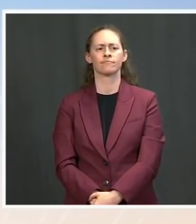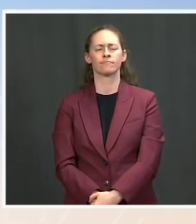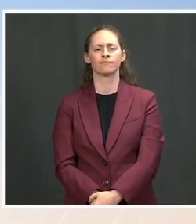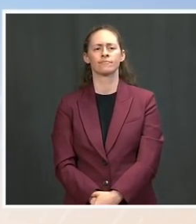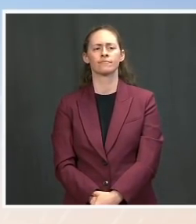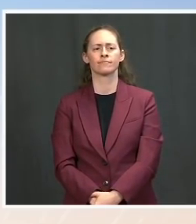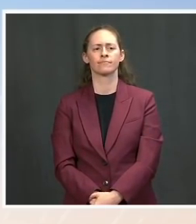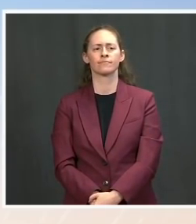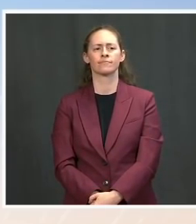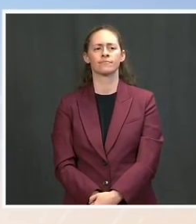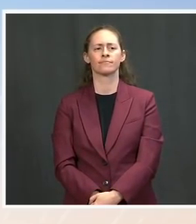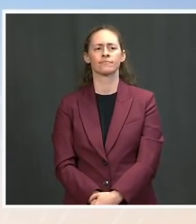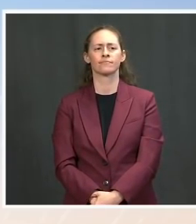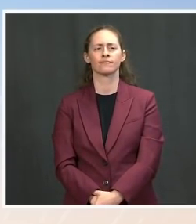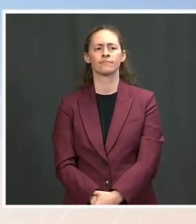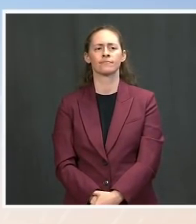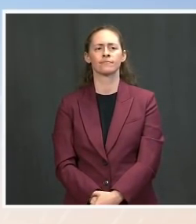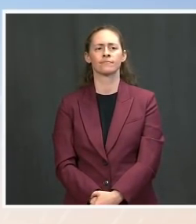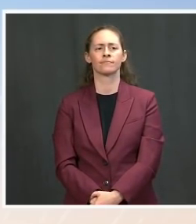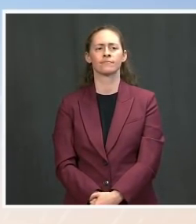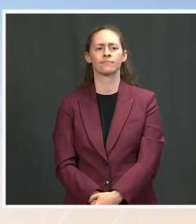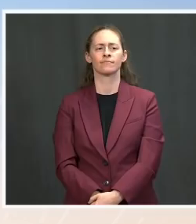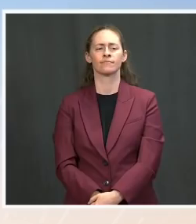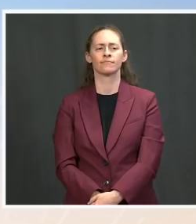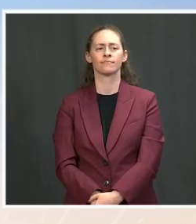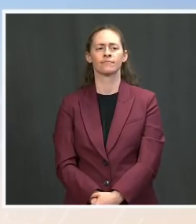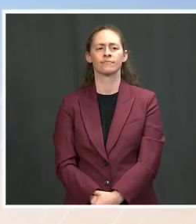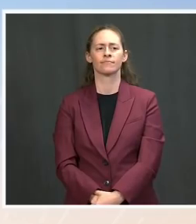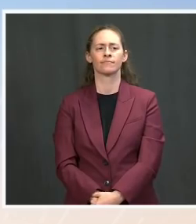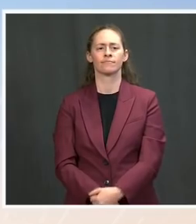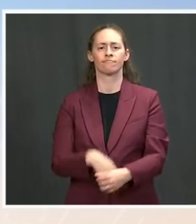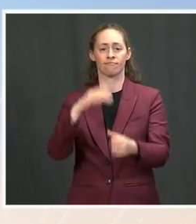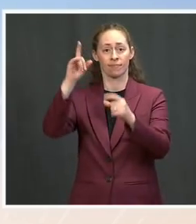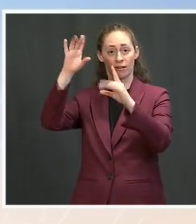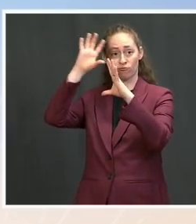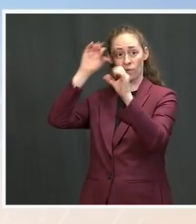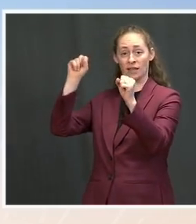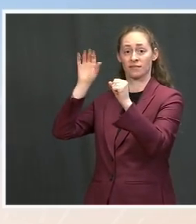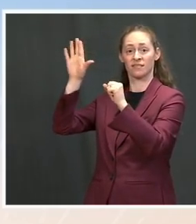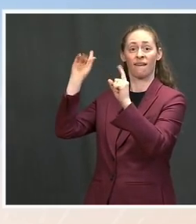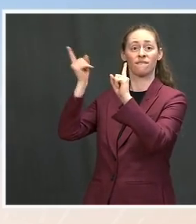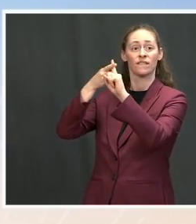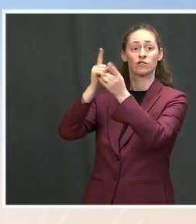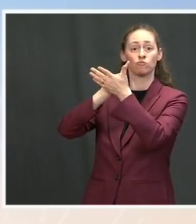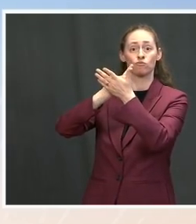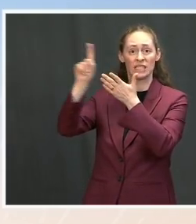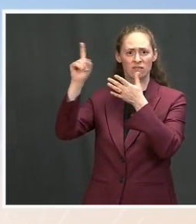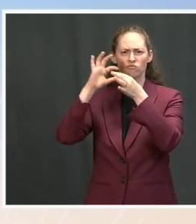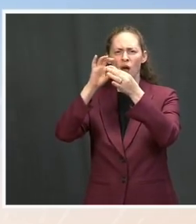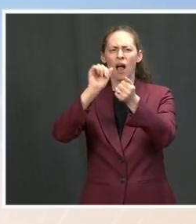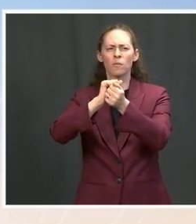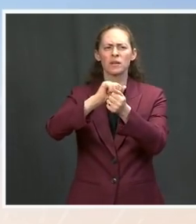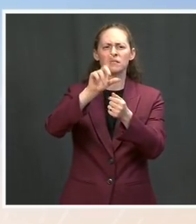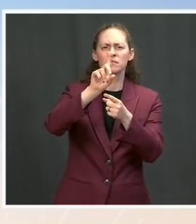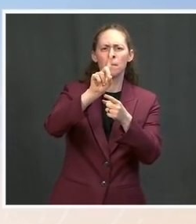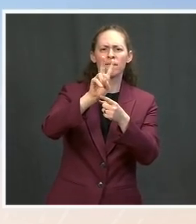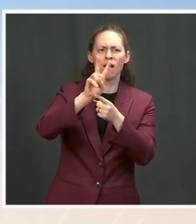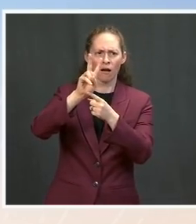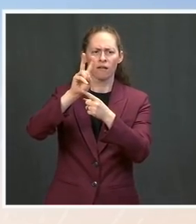and we announced that during the President's first week. We -- I can report that we completed our policy review in the 100 days we allotted for it.